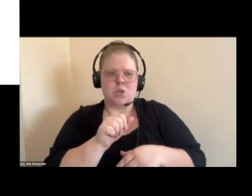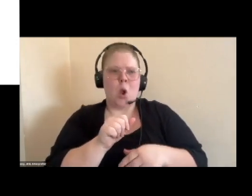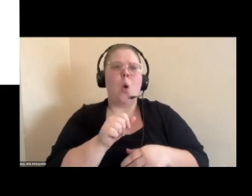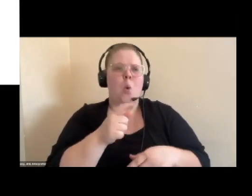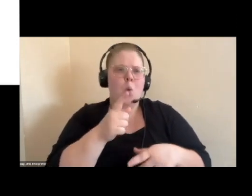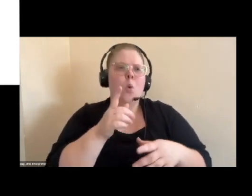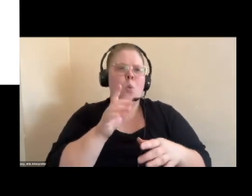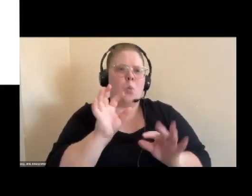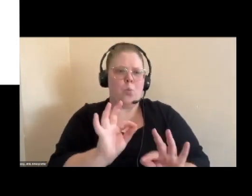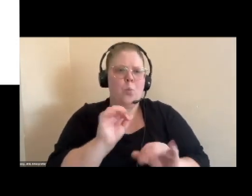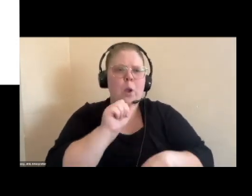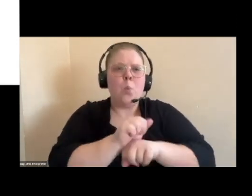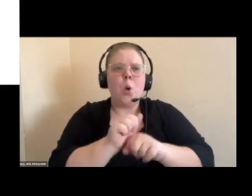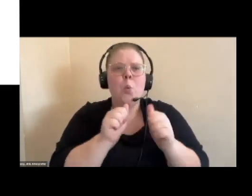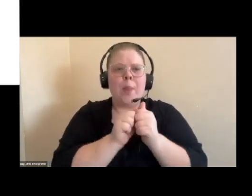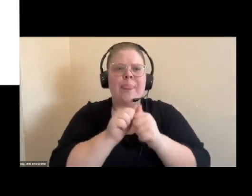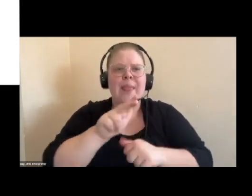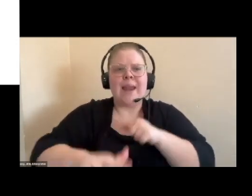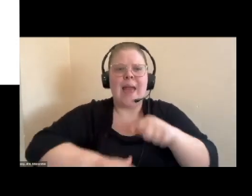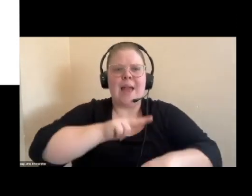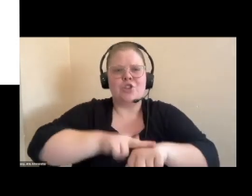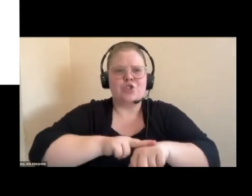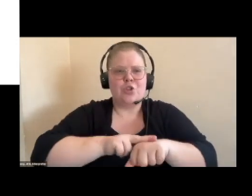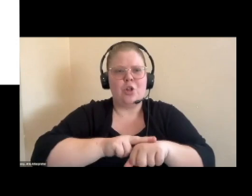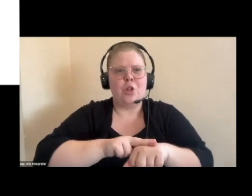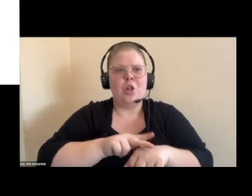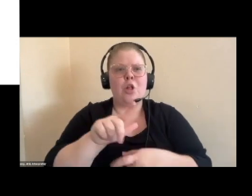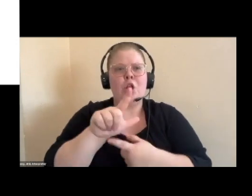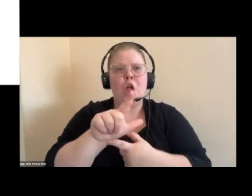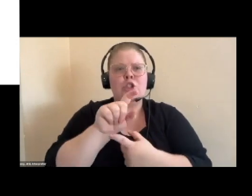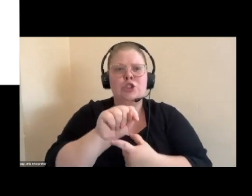Managed Long Term Services Supports Association.